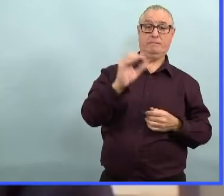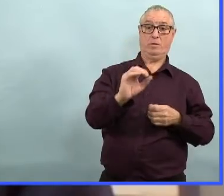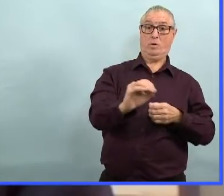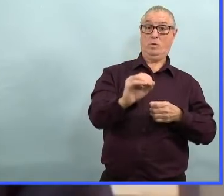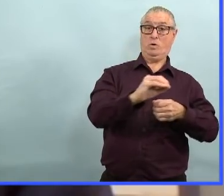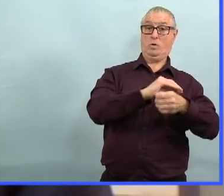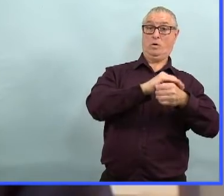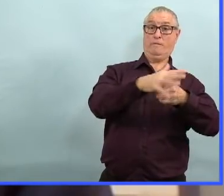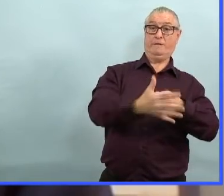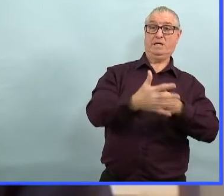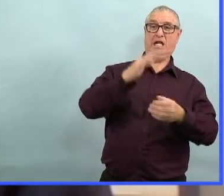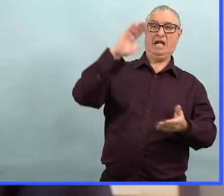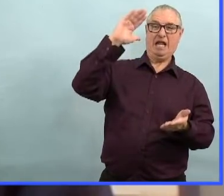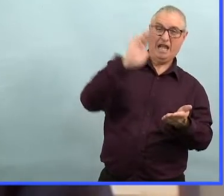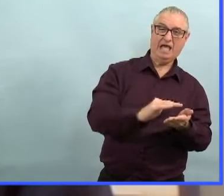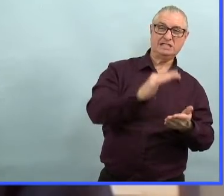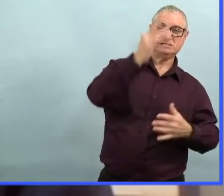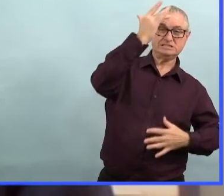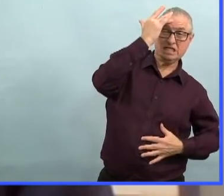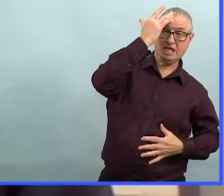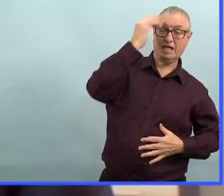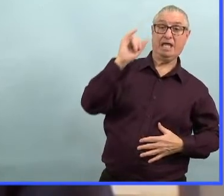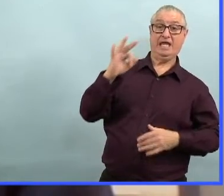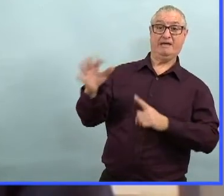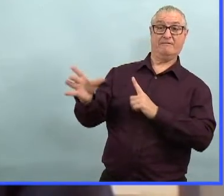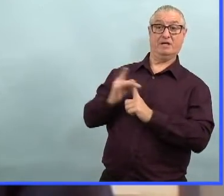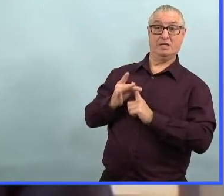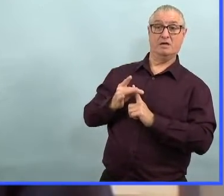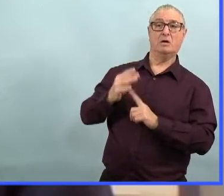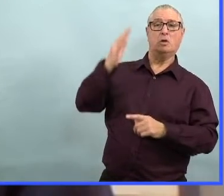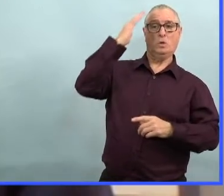lot of people out there are wondering like how they should be taking this kind of information